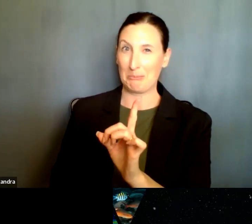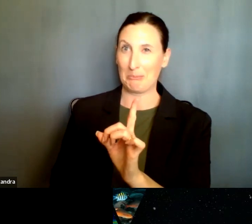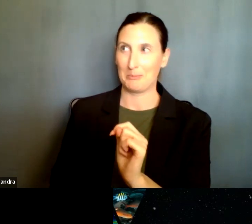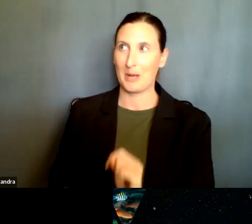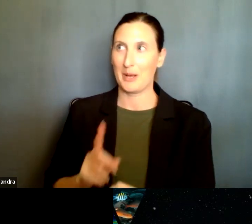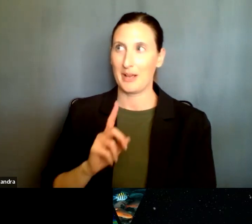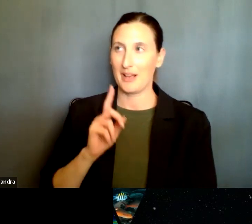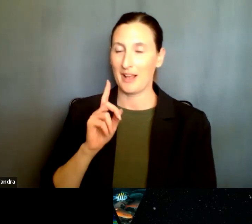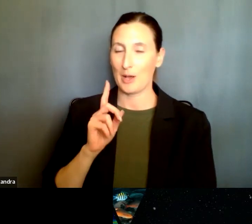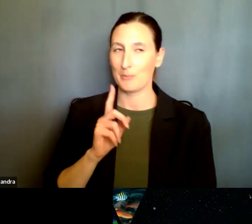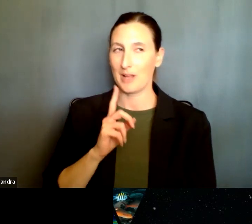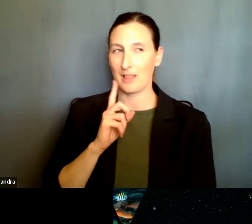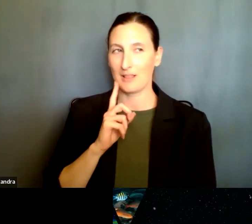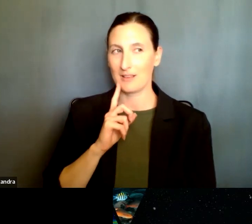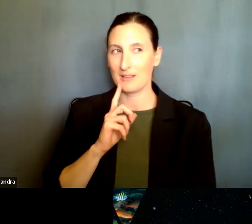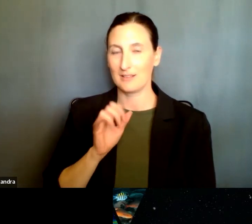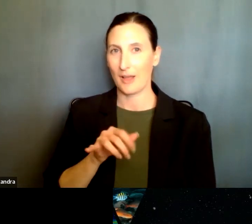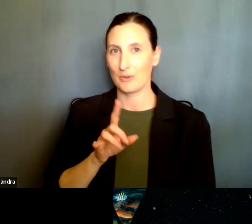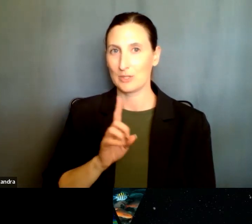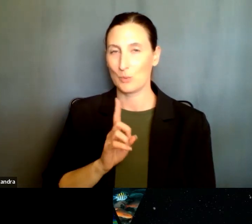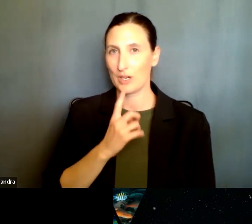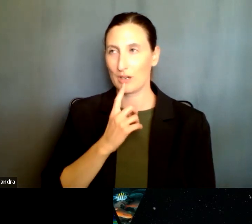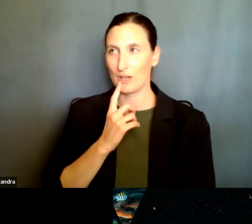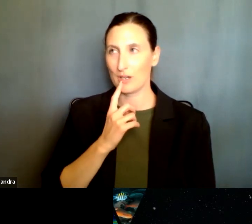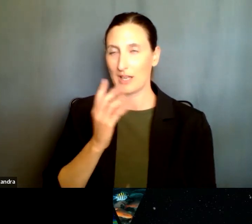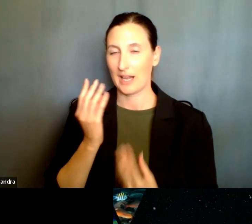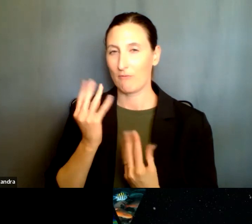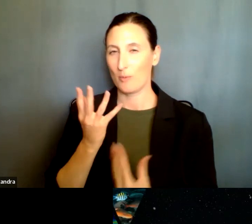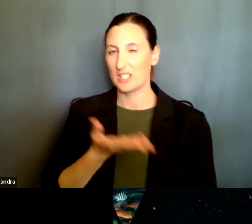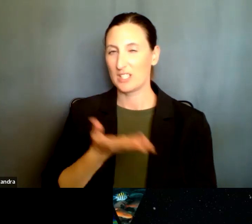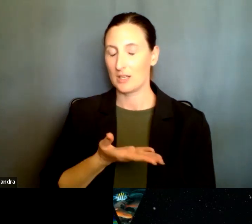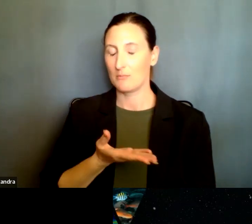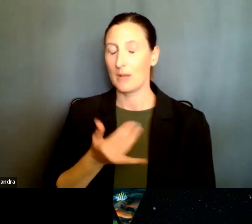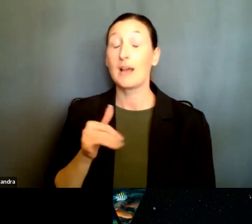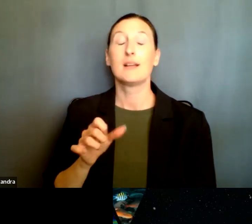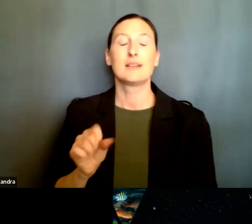That's where the information is. Yes, MyNSF is